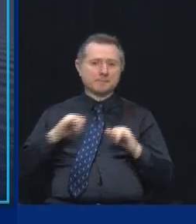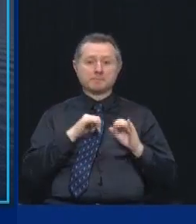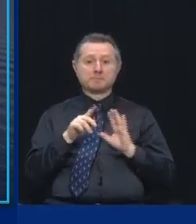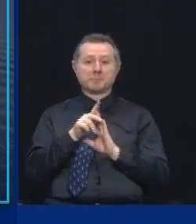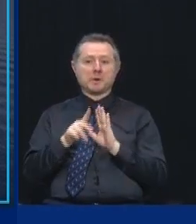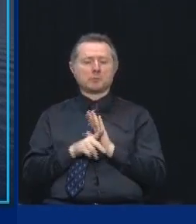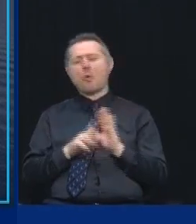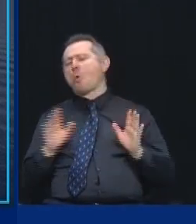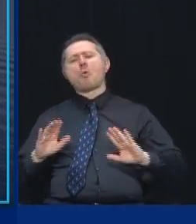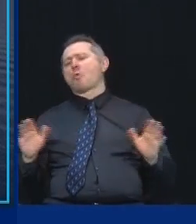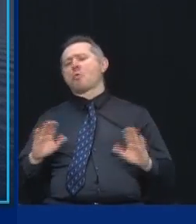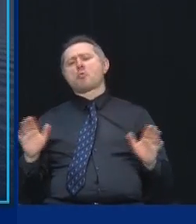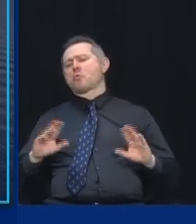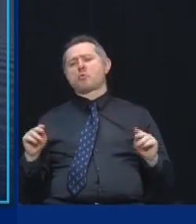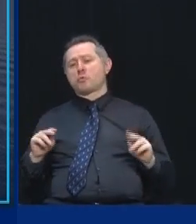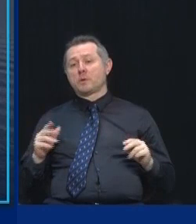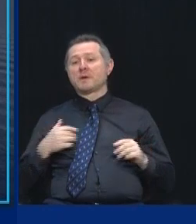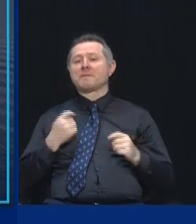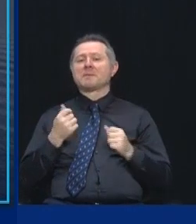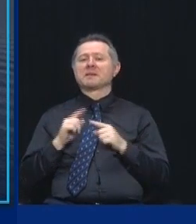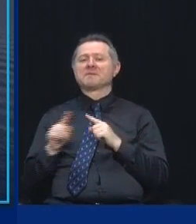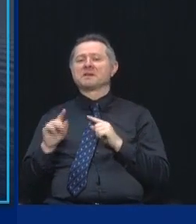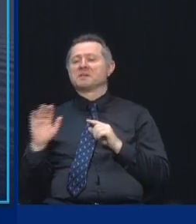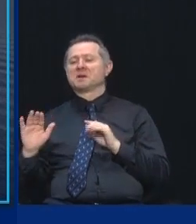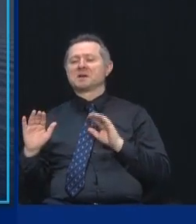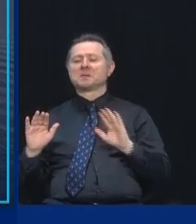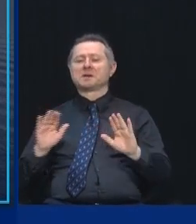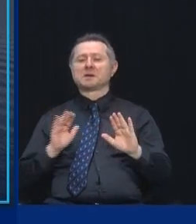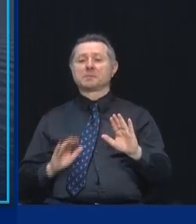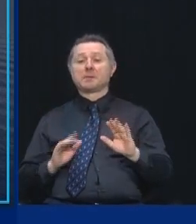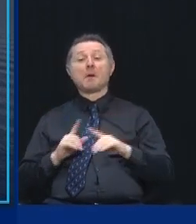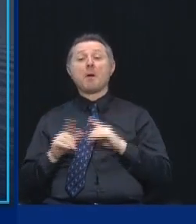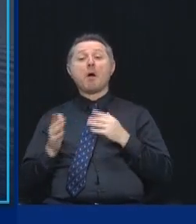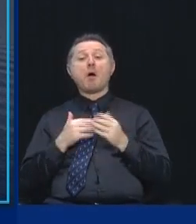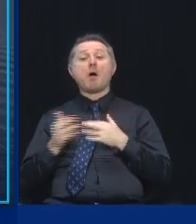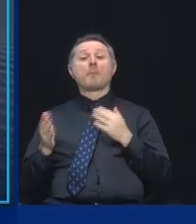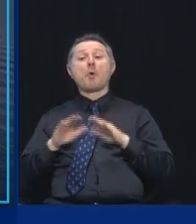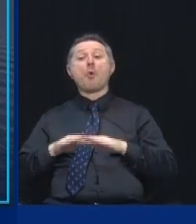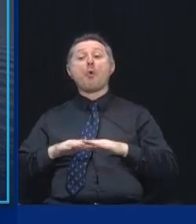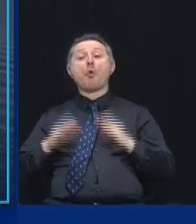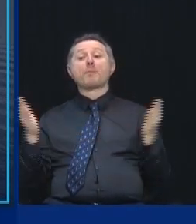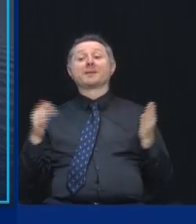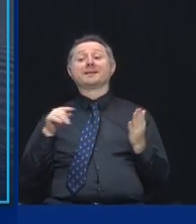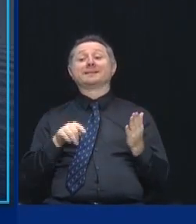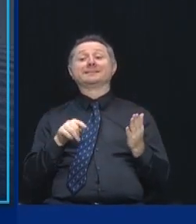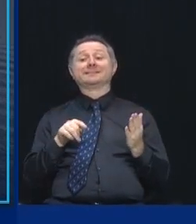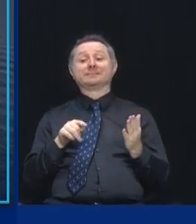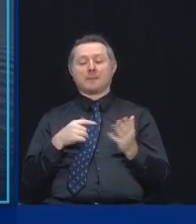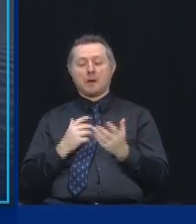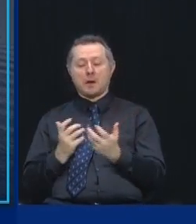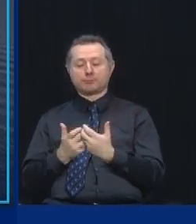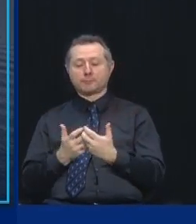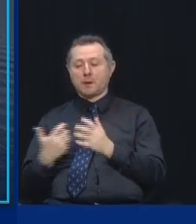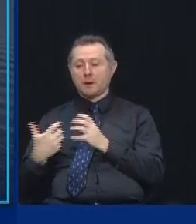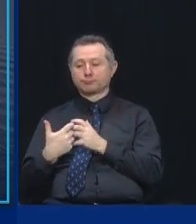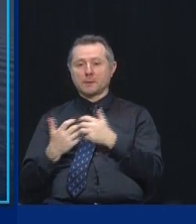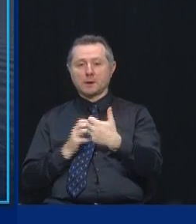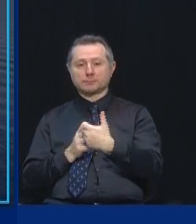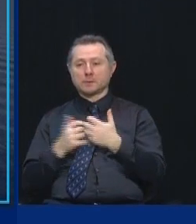MURPHY AND GOVERNOR LAMONT. WE DON'T HAVE IDENTICAL POLICIES BECAUSE WE'RE IN SLIGHTLY DIFFERENT SITUATIONS.